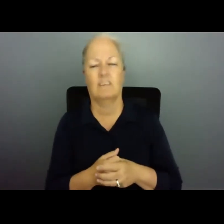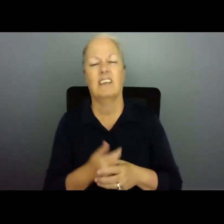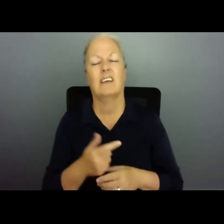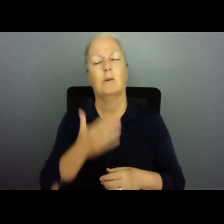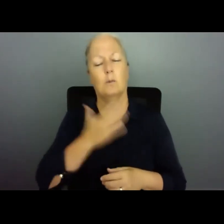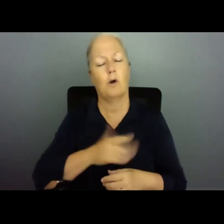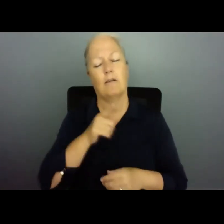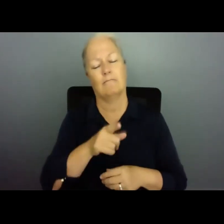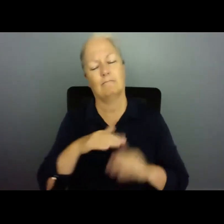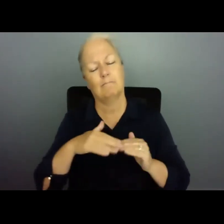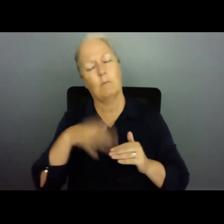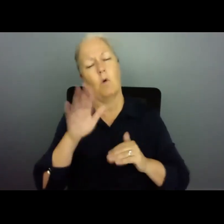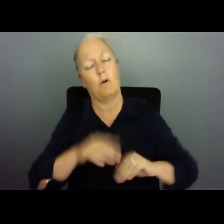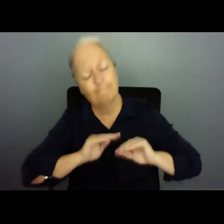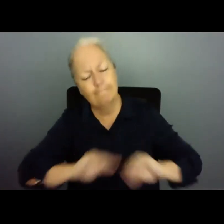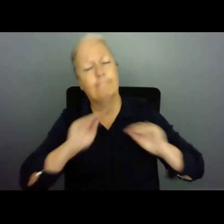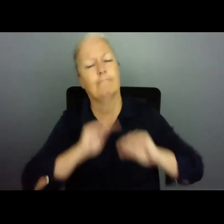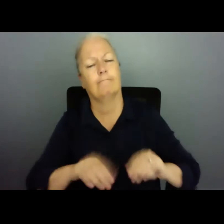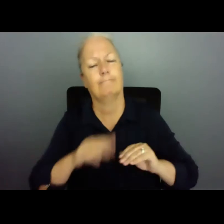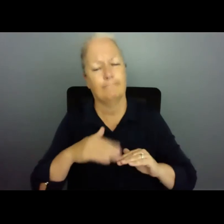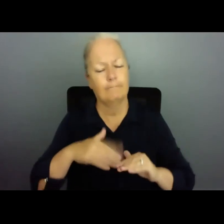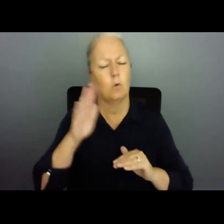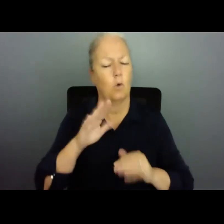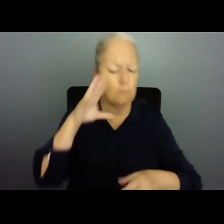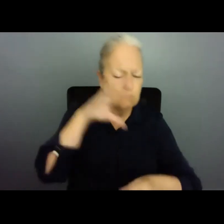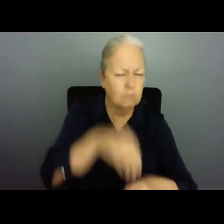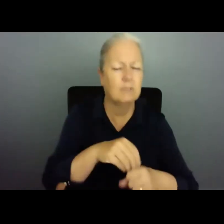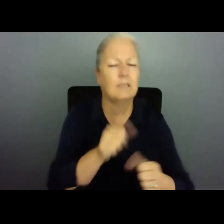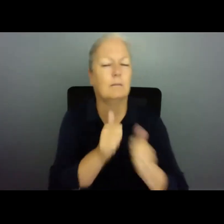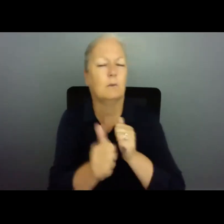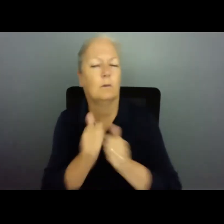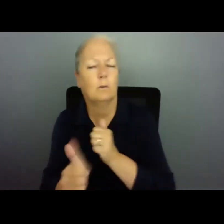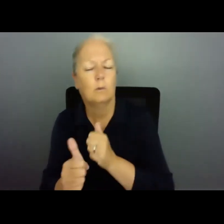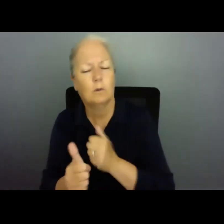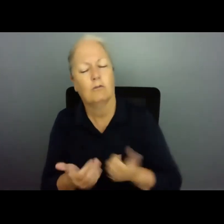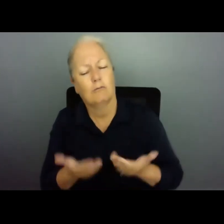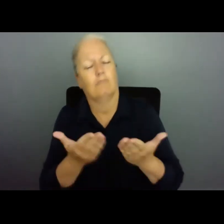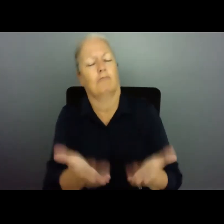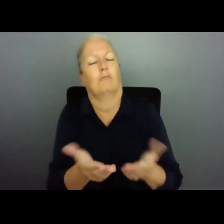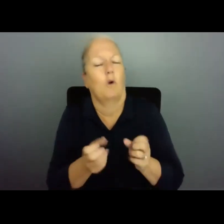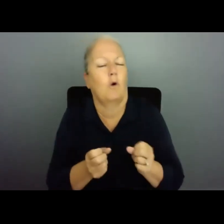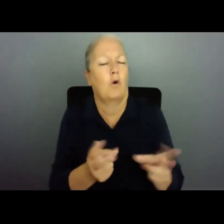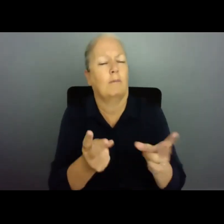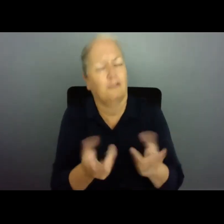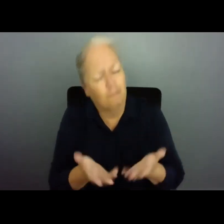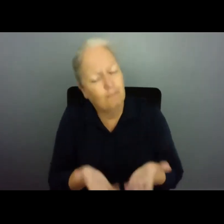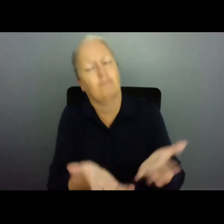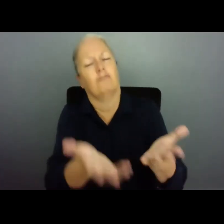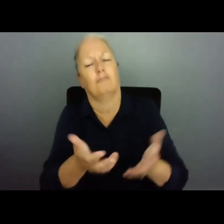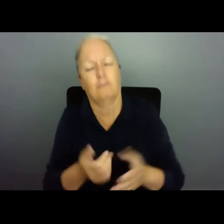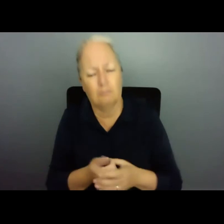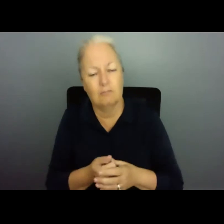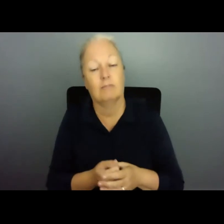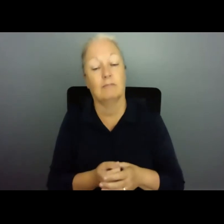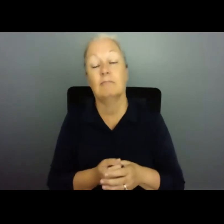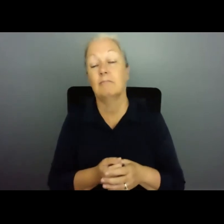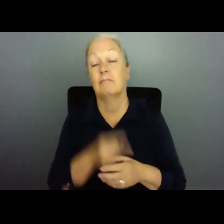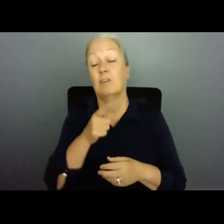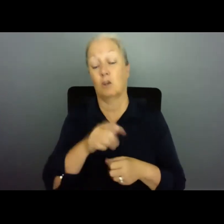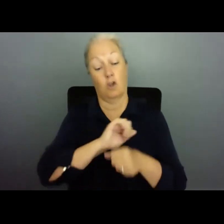but i'm worried how we can regain these opportunities after code 19 when economy